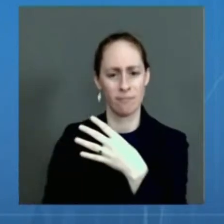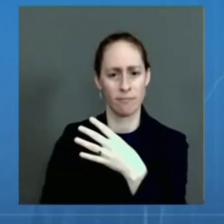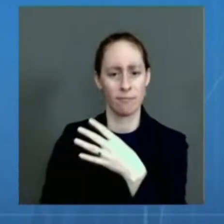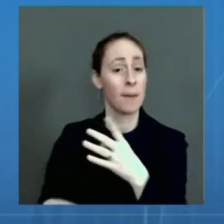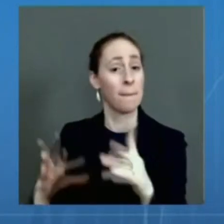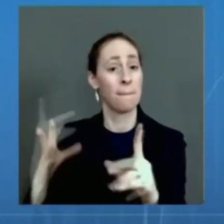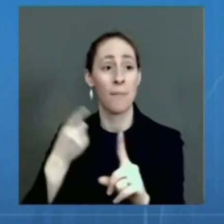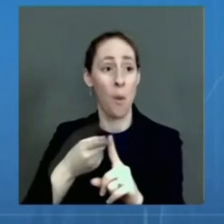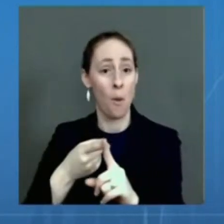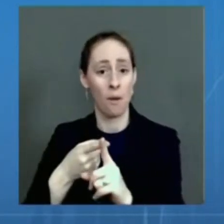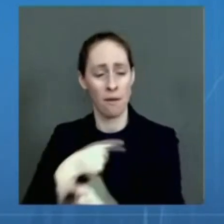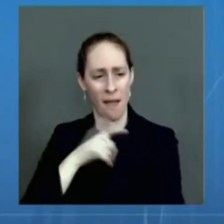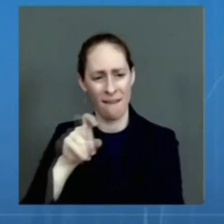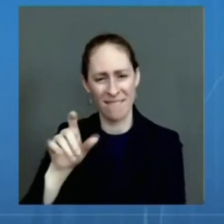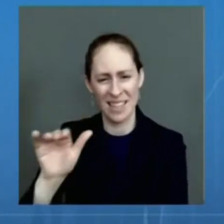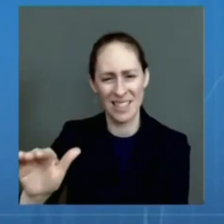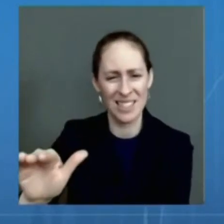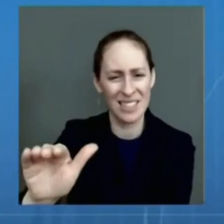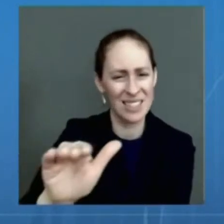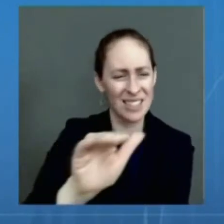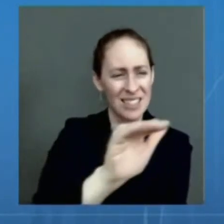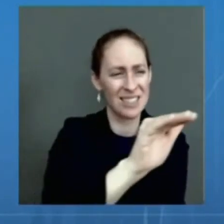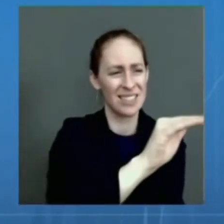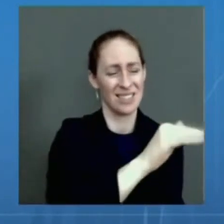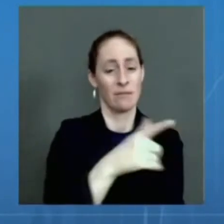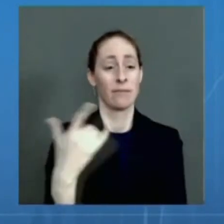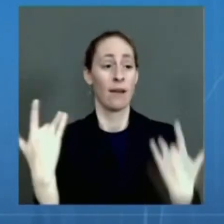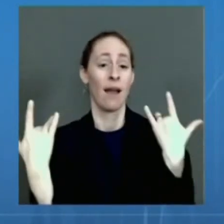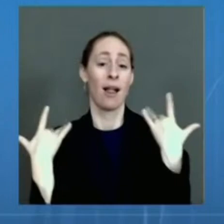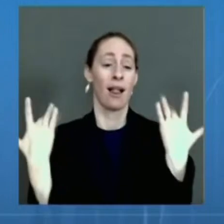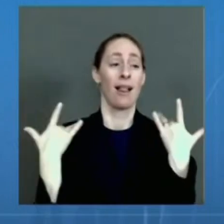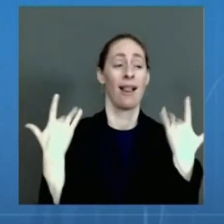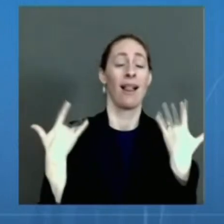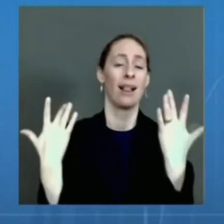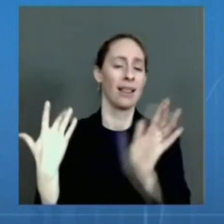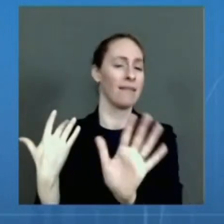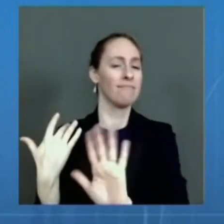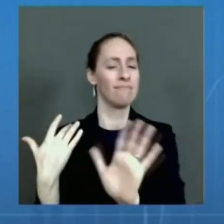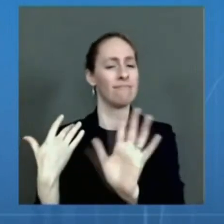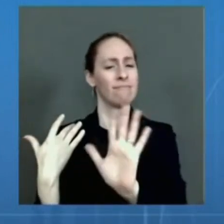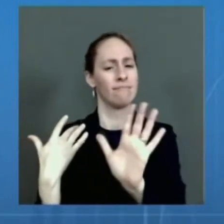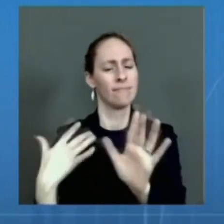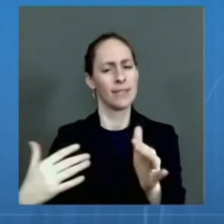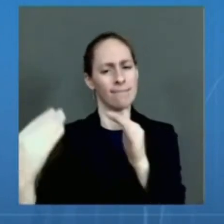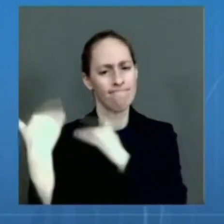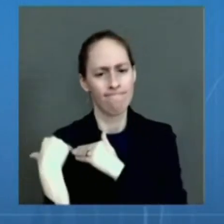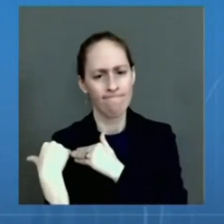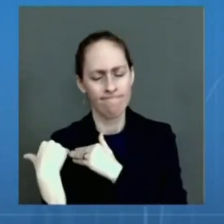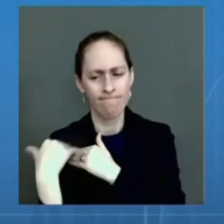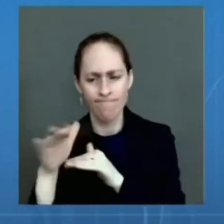TO DO THEIR PART TO PROTECT THEMSELVES, THEIR CHILDREN AND